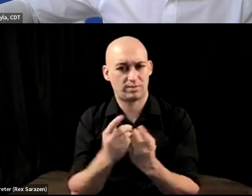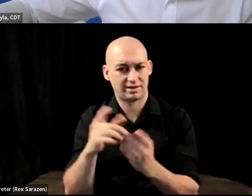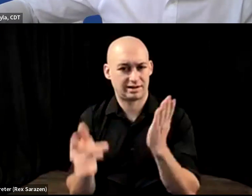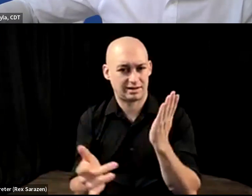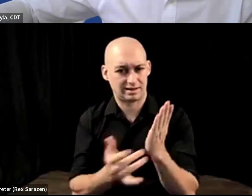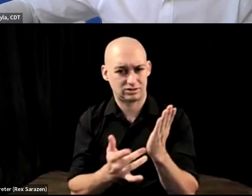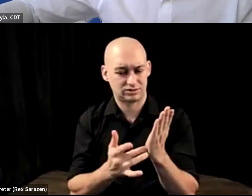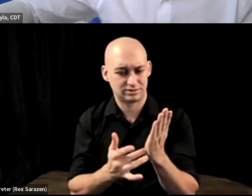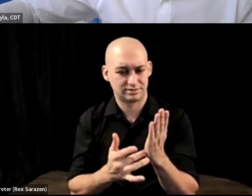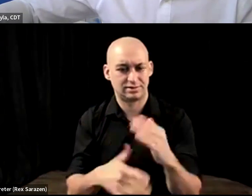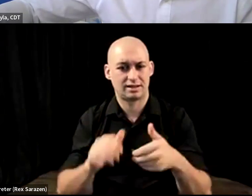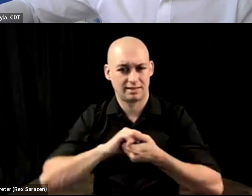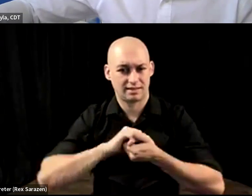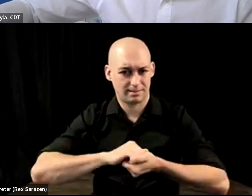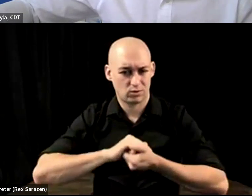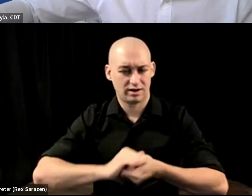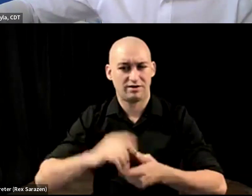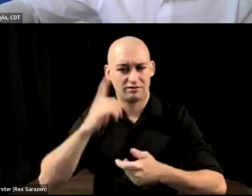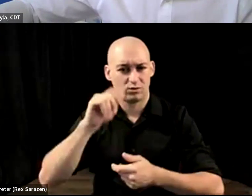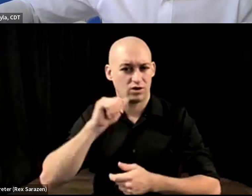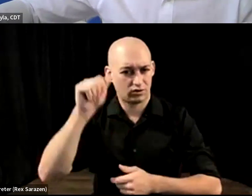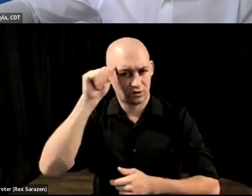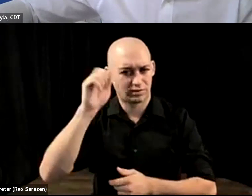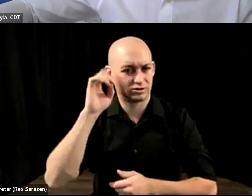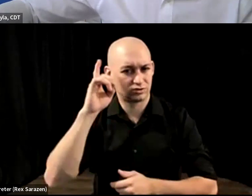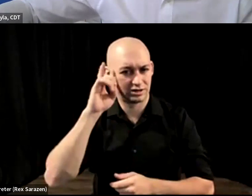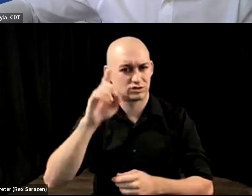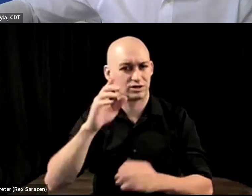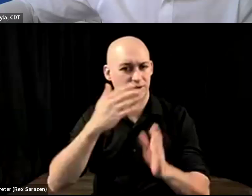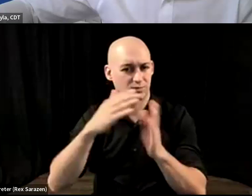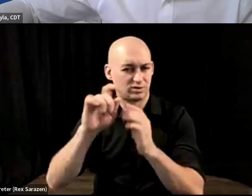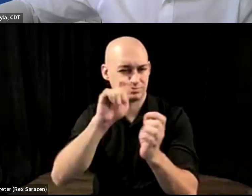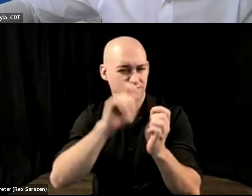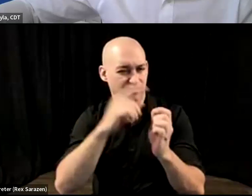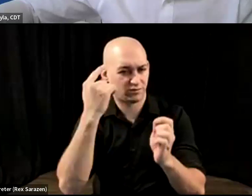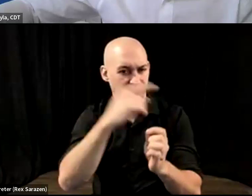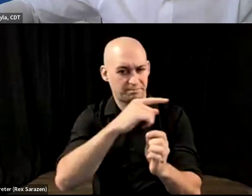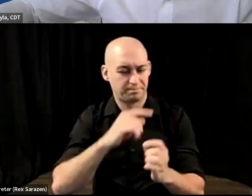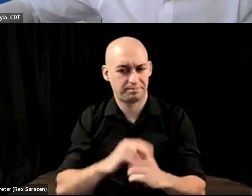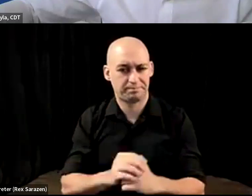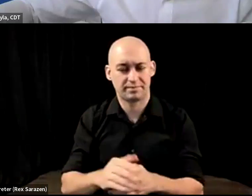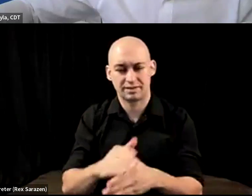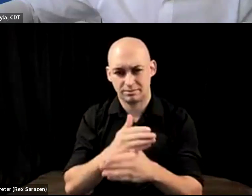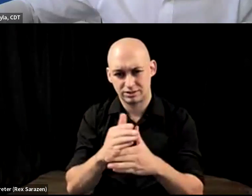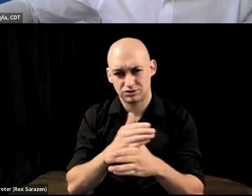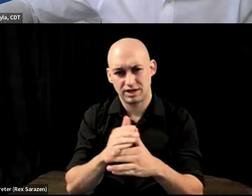specifically in their case to adult education communities. So can we share how entities can